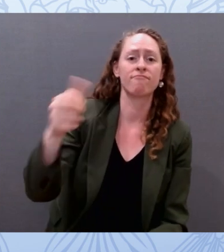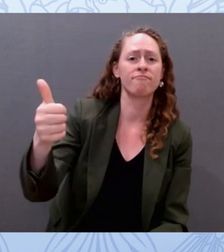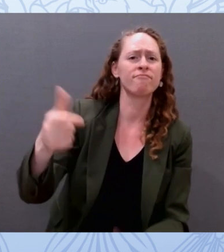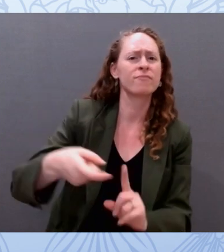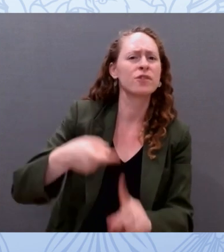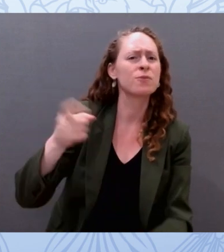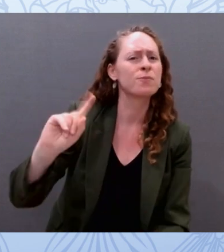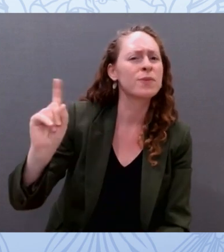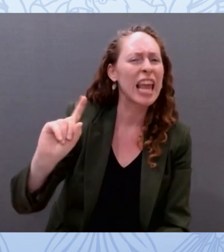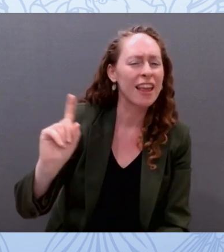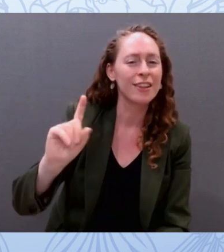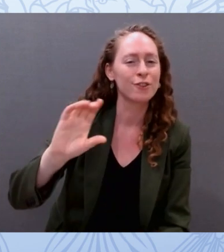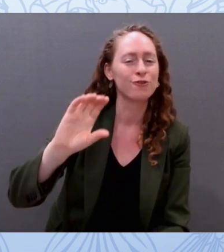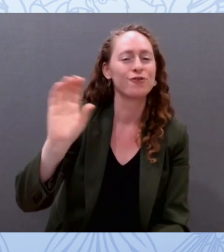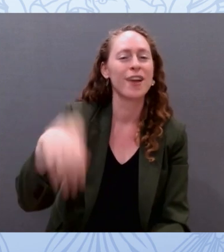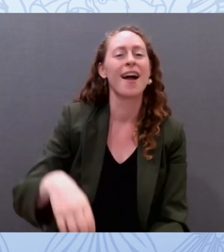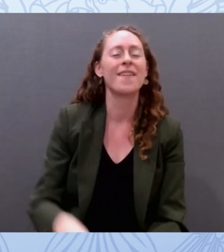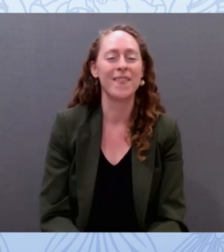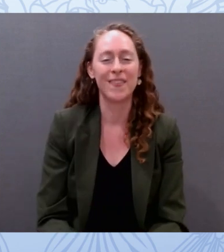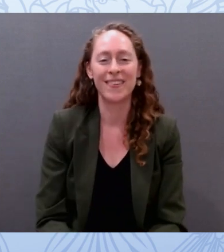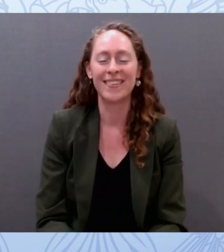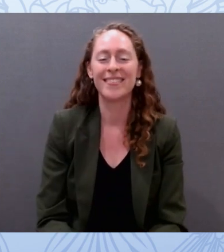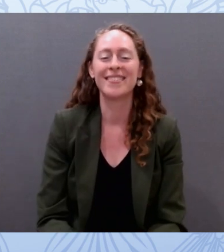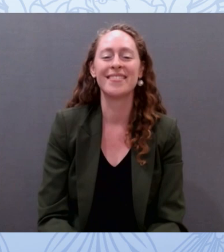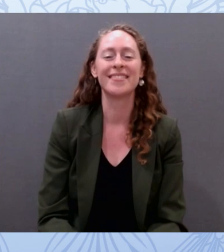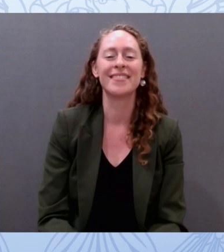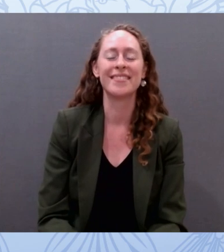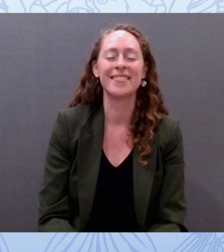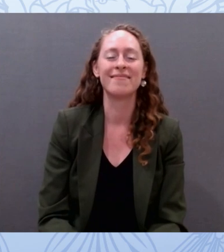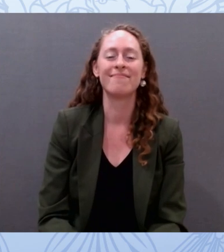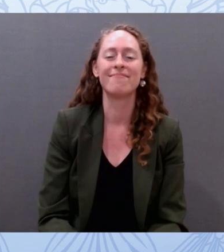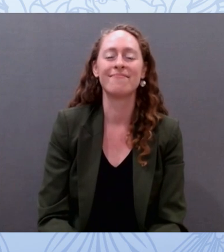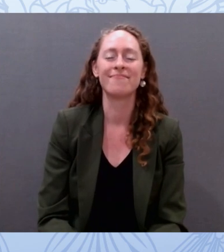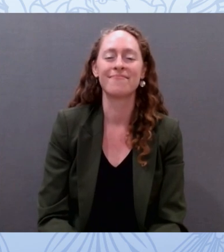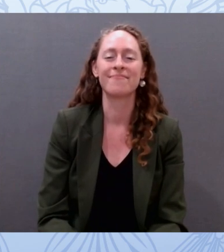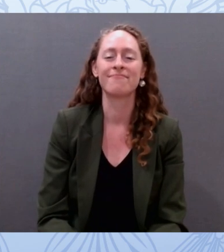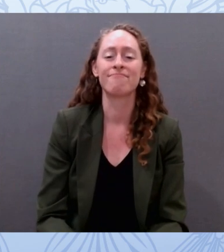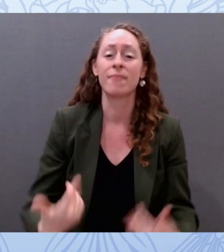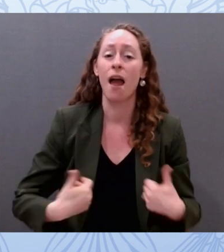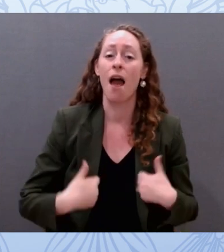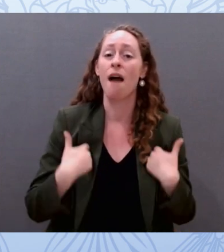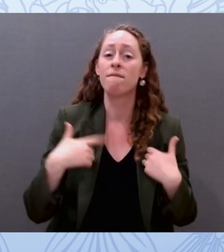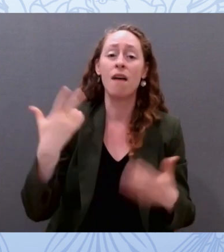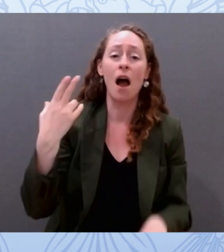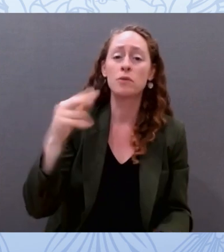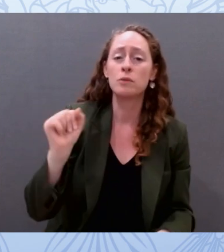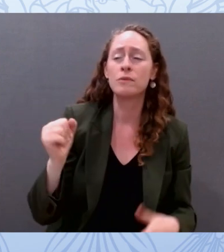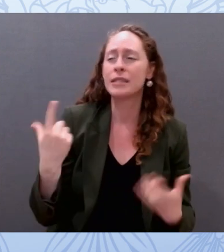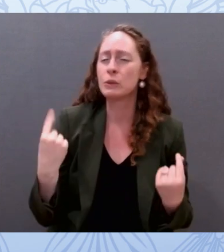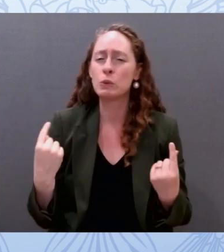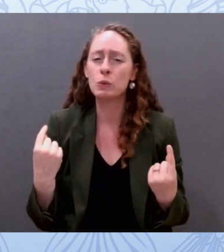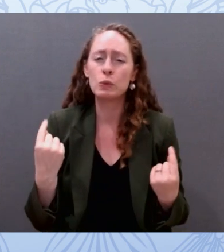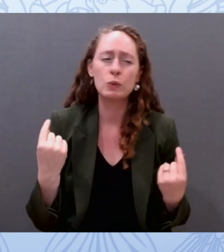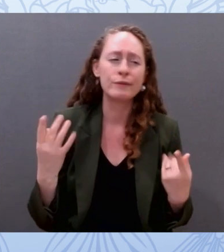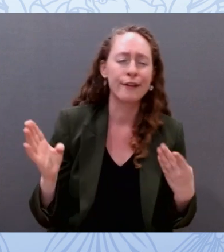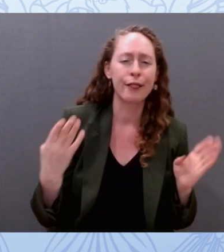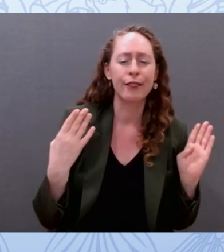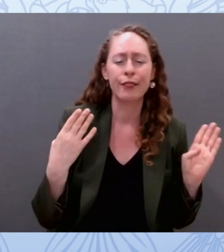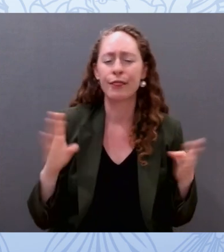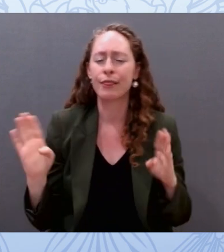you know, he didn't have direction and he wanted to give back to the country that had welcomed his family from Korea.